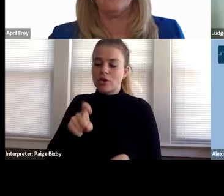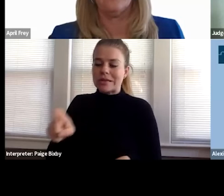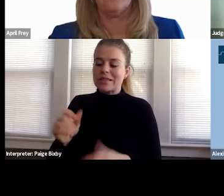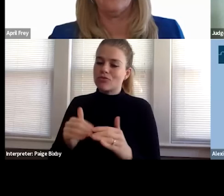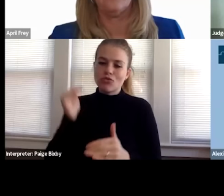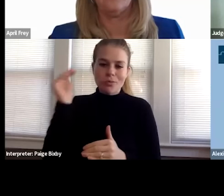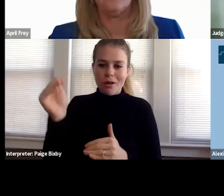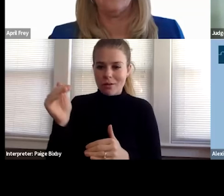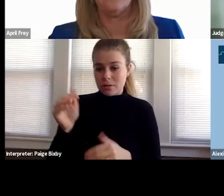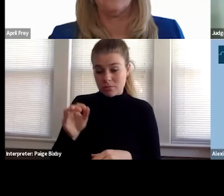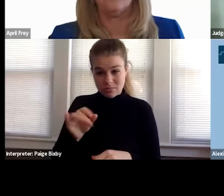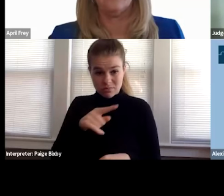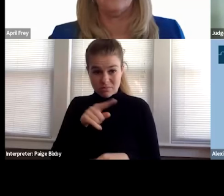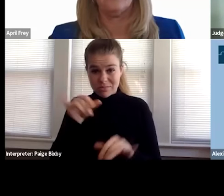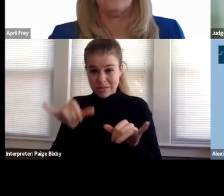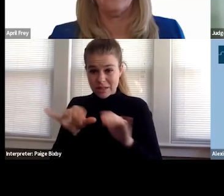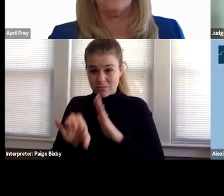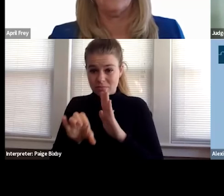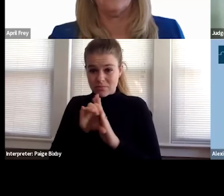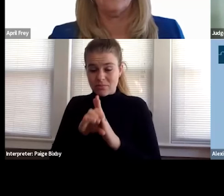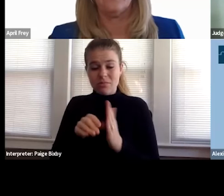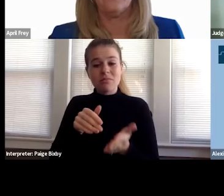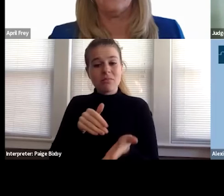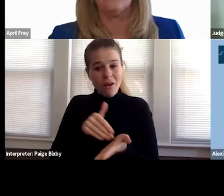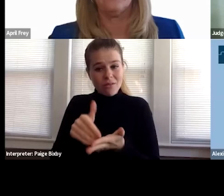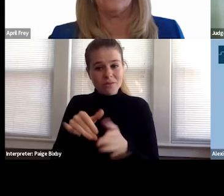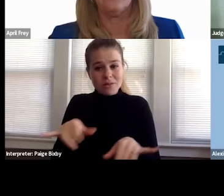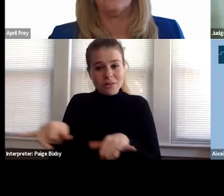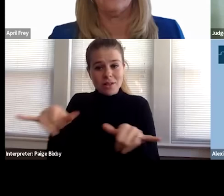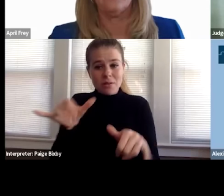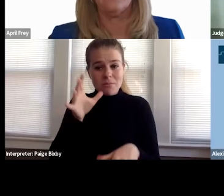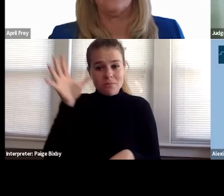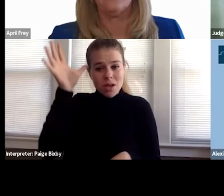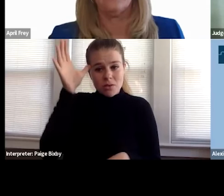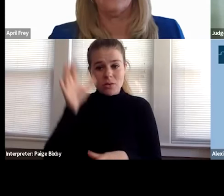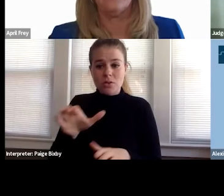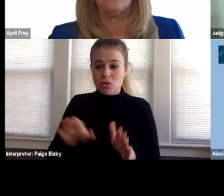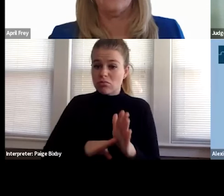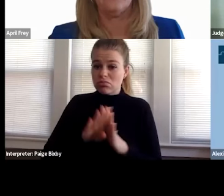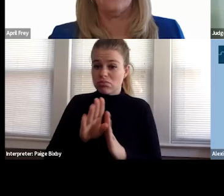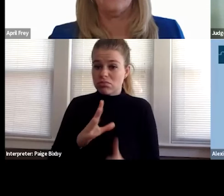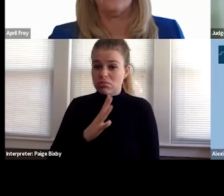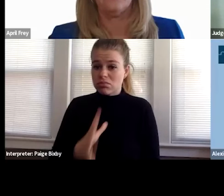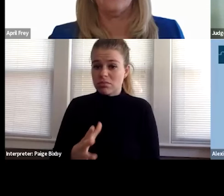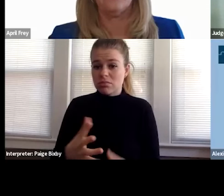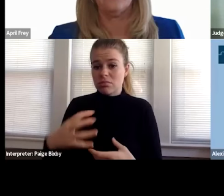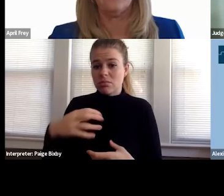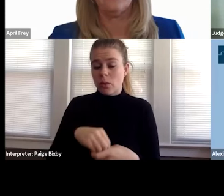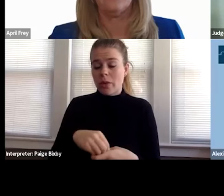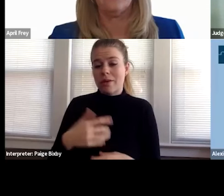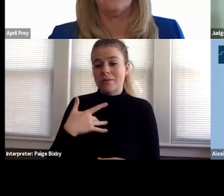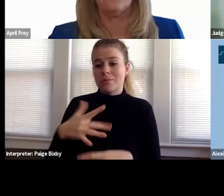These same characteristics are often the same as those parents that do well in the child welfare, the typical traditional child welfare approach.